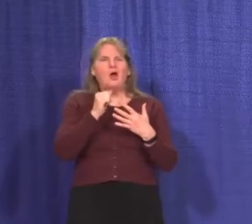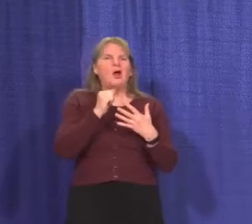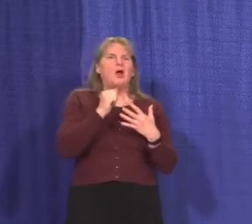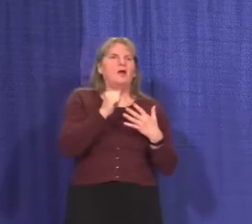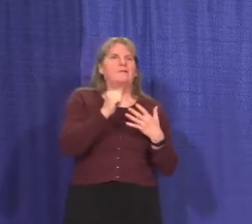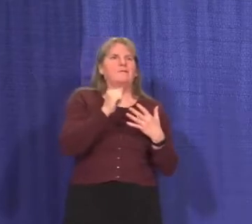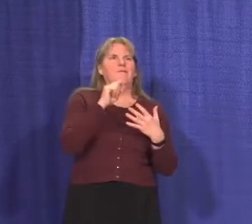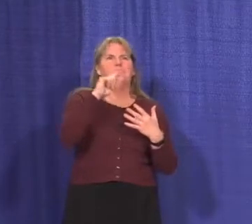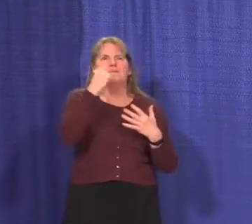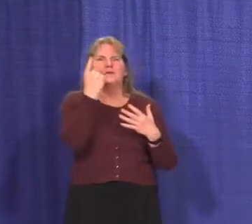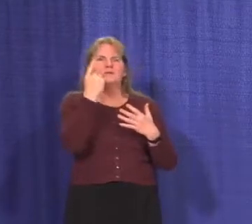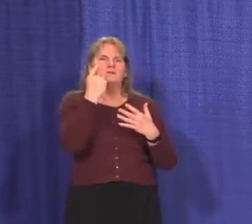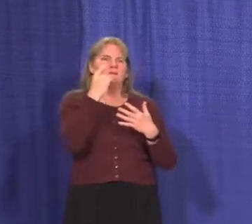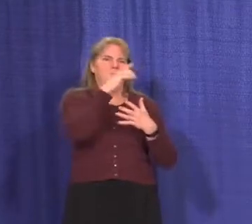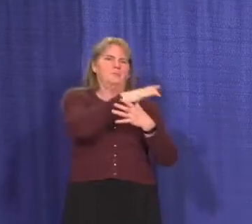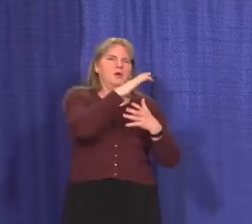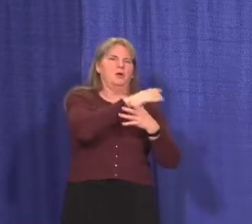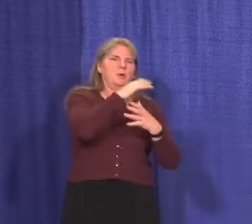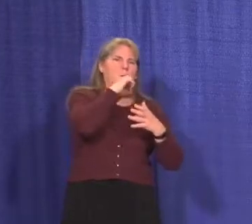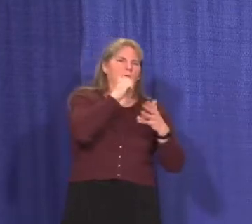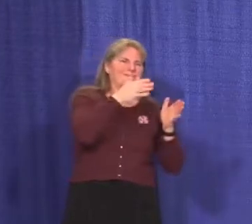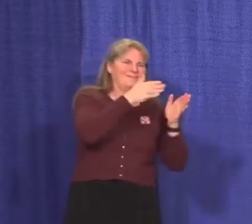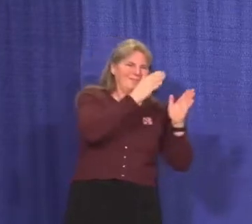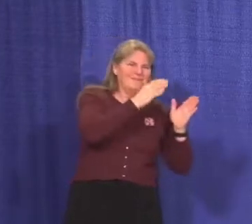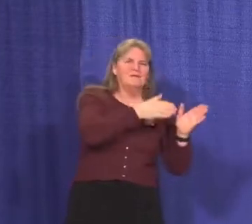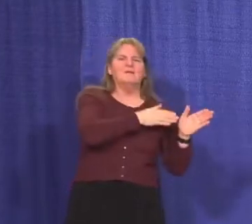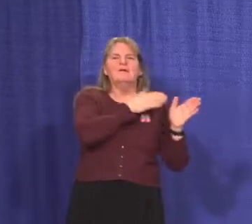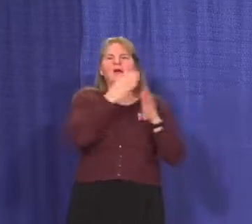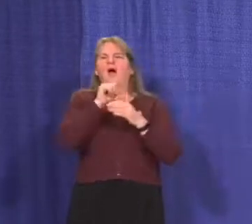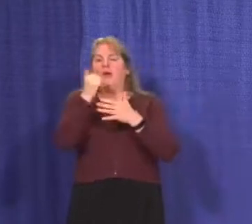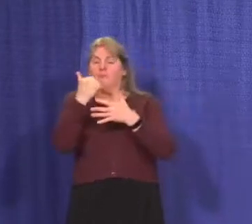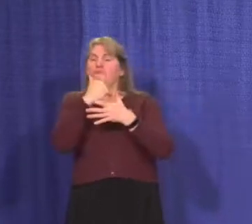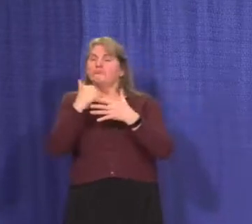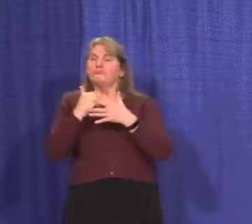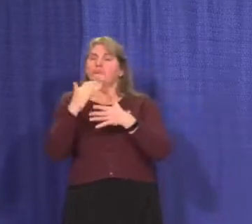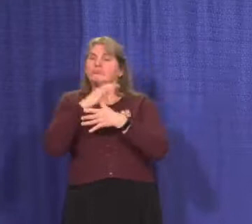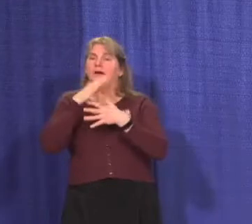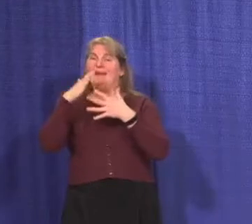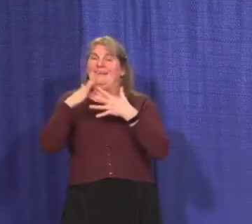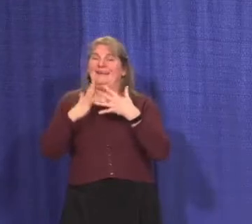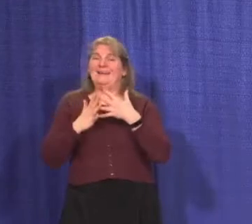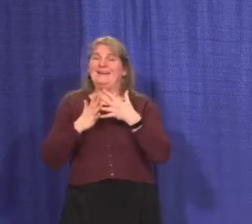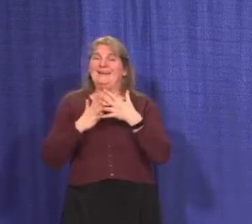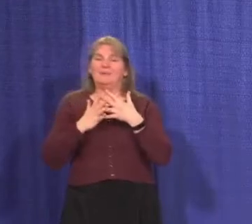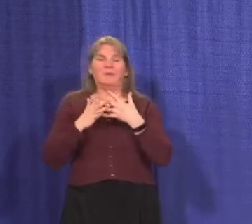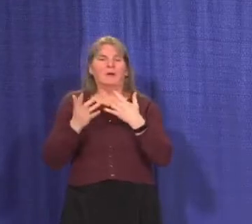advisory committee. In one broad go.